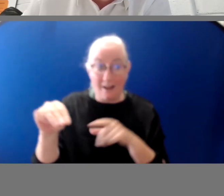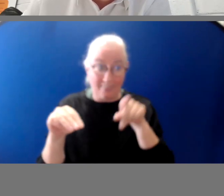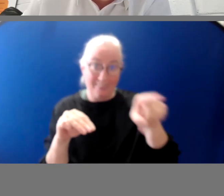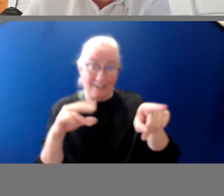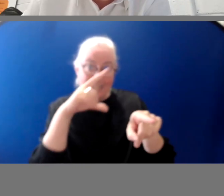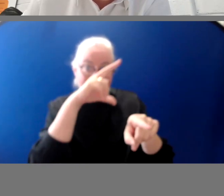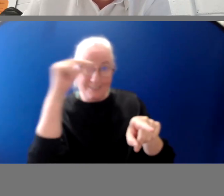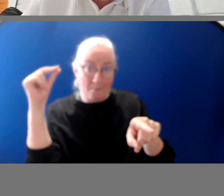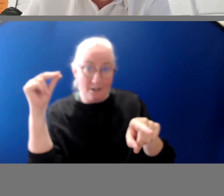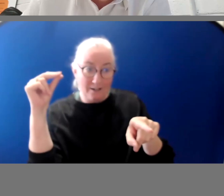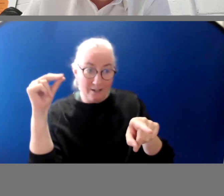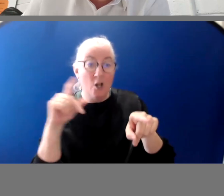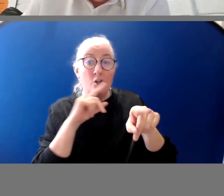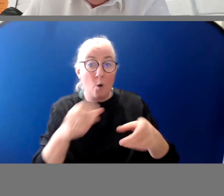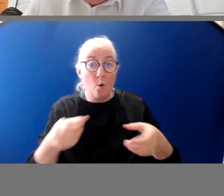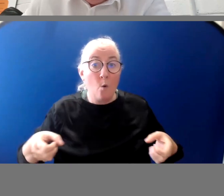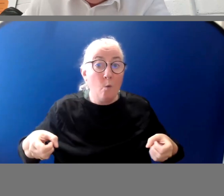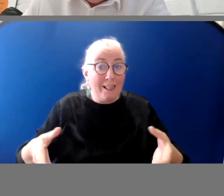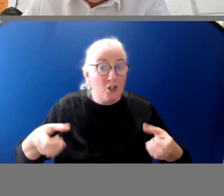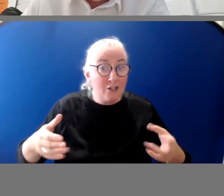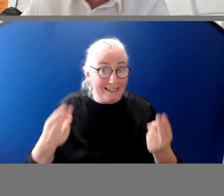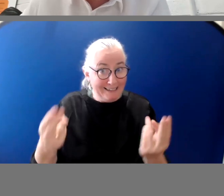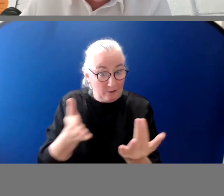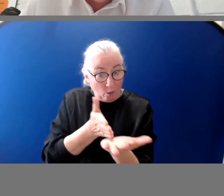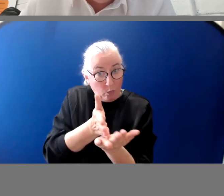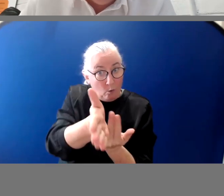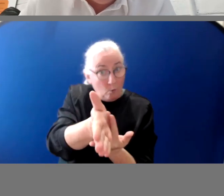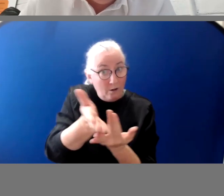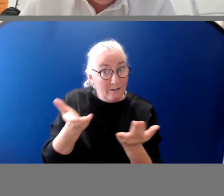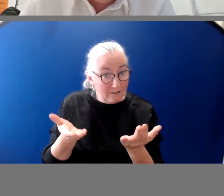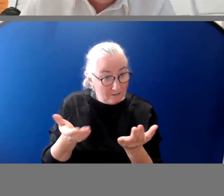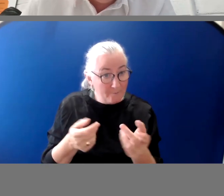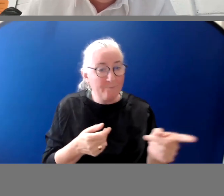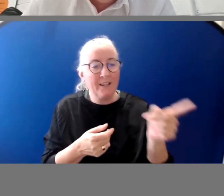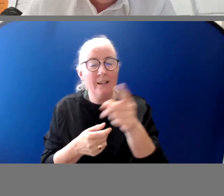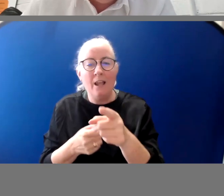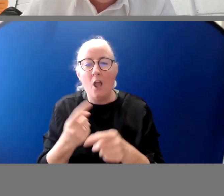to allow for the wheelchair user to get through and so on we also need to look at things like